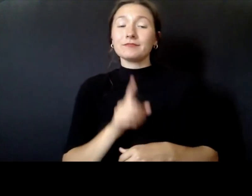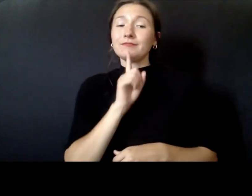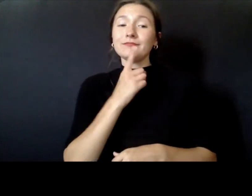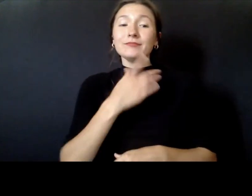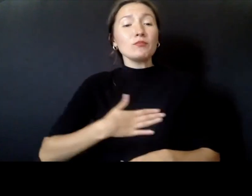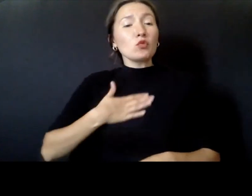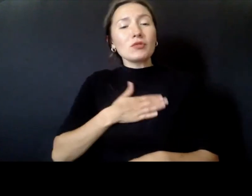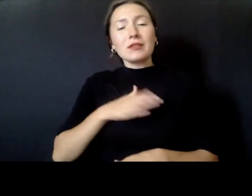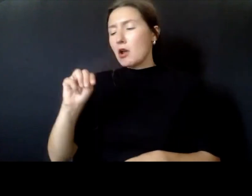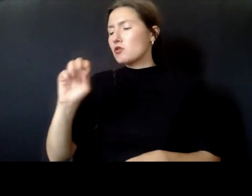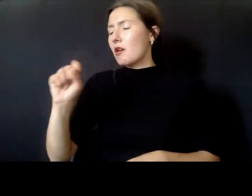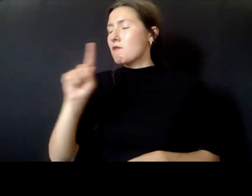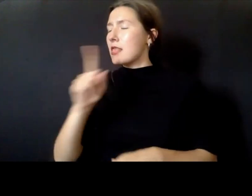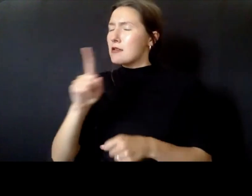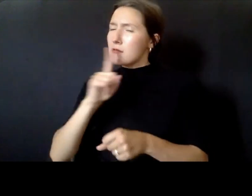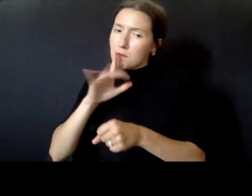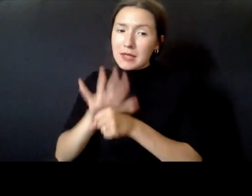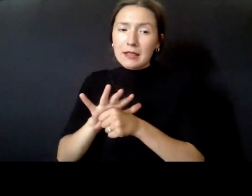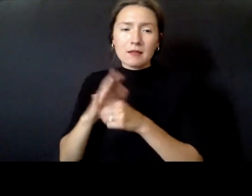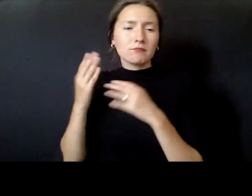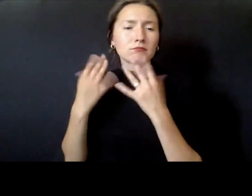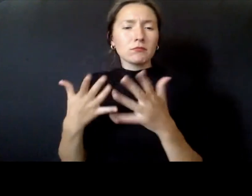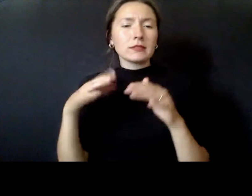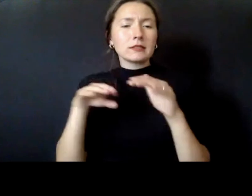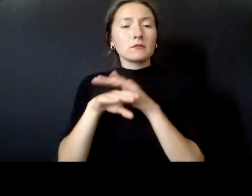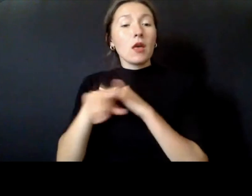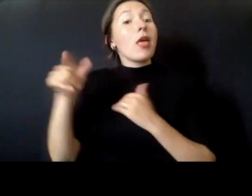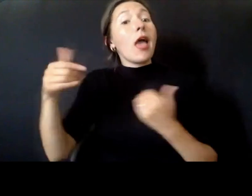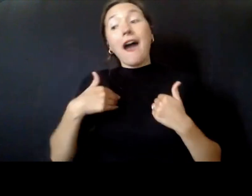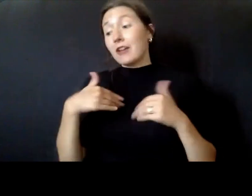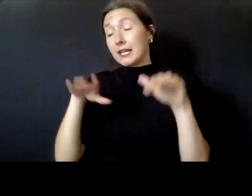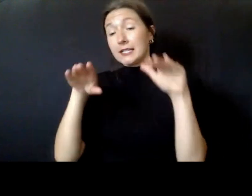and an accessibility team and i believe they have an accessibility member on every